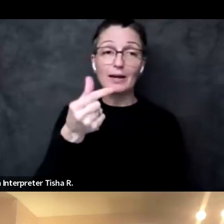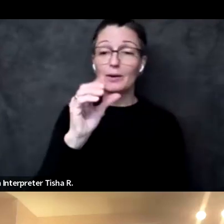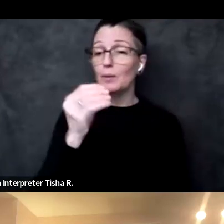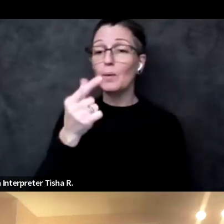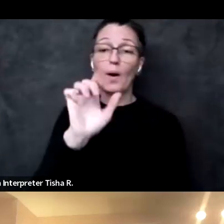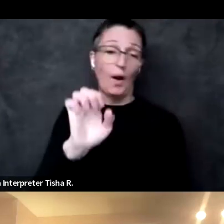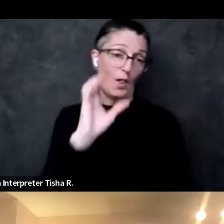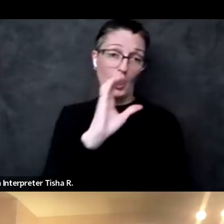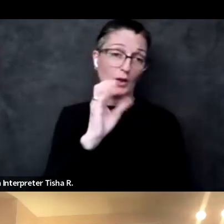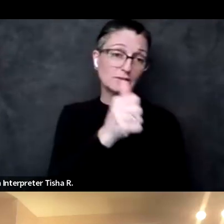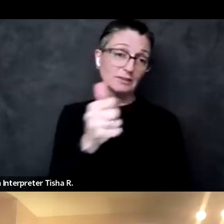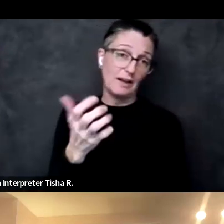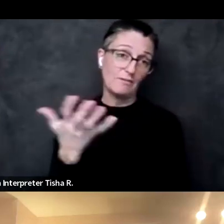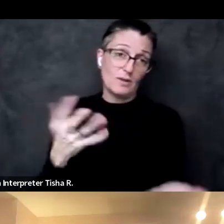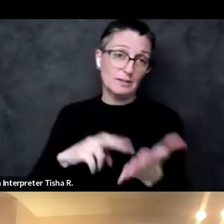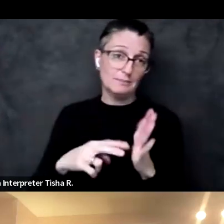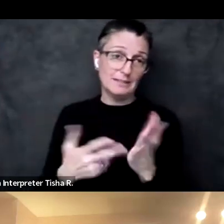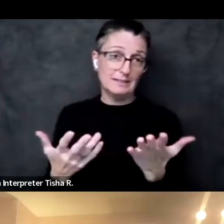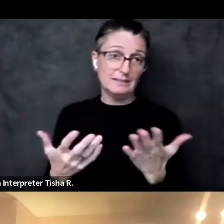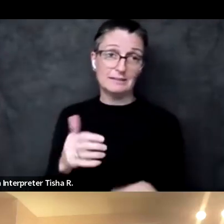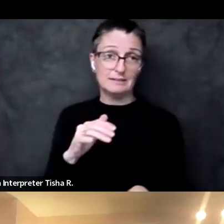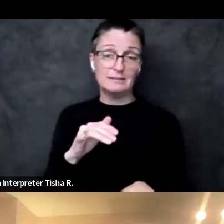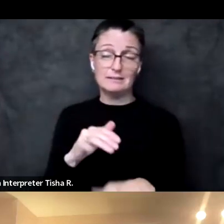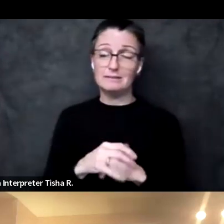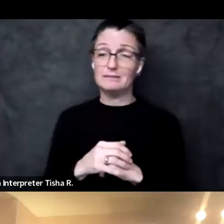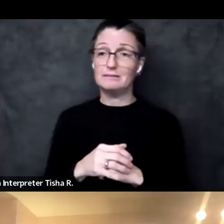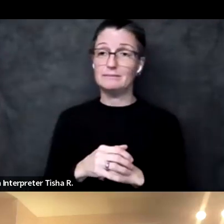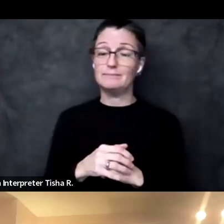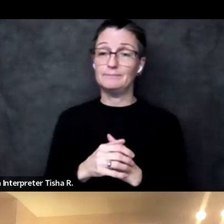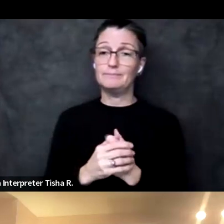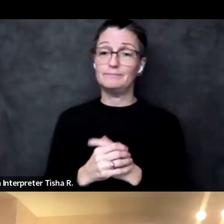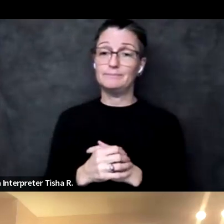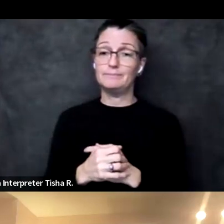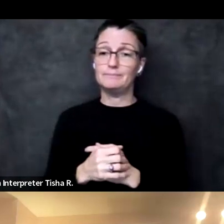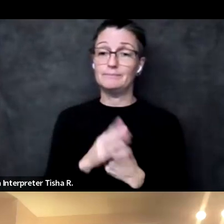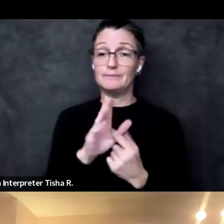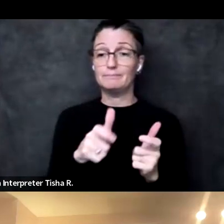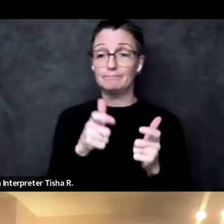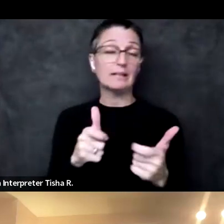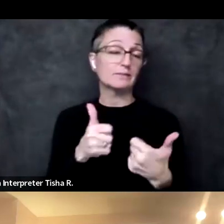So I think that was a big challenge. And I think, that what helped me